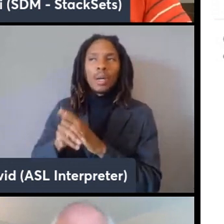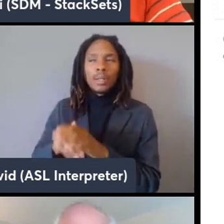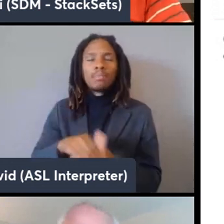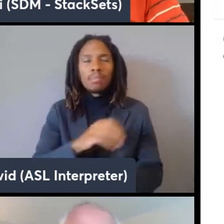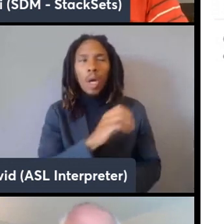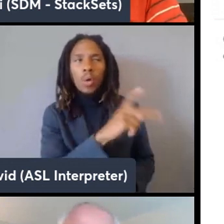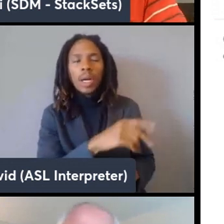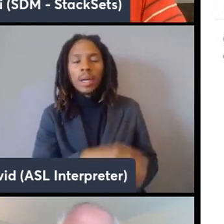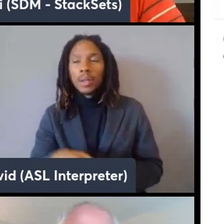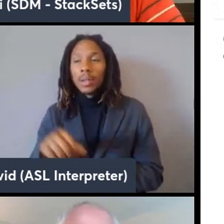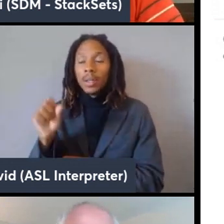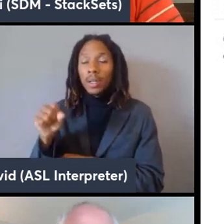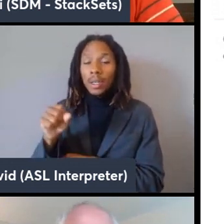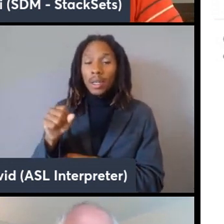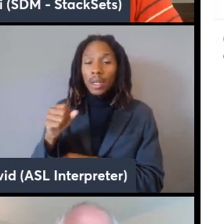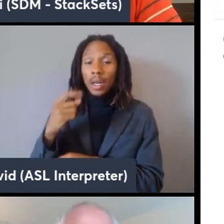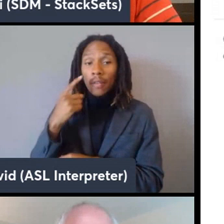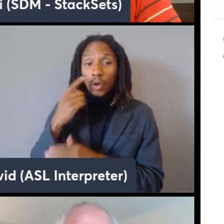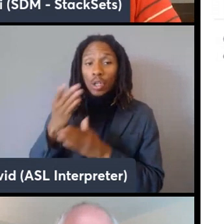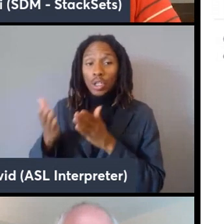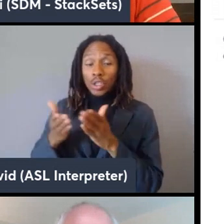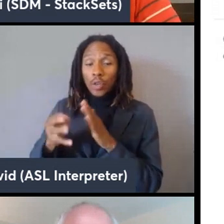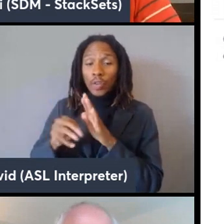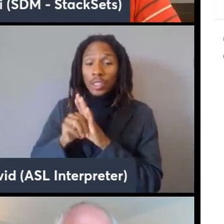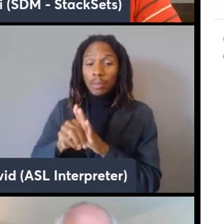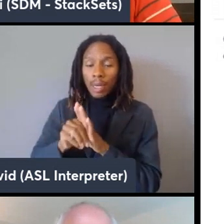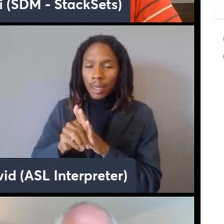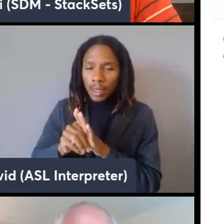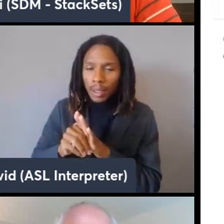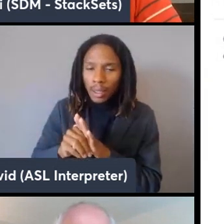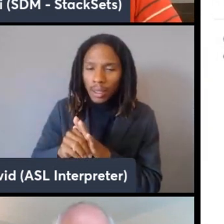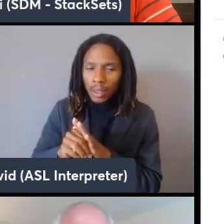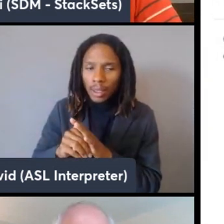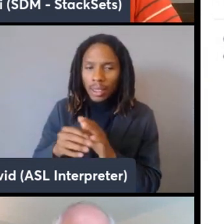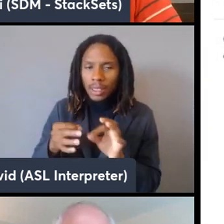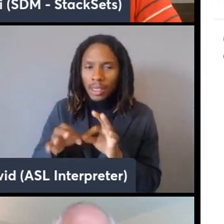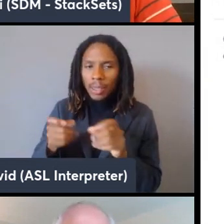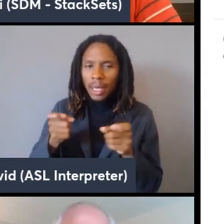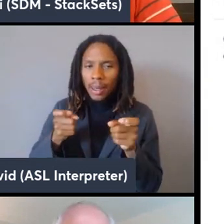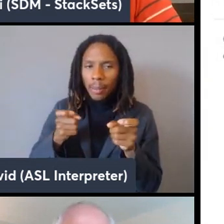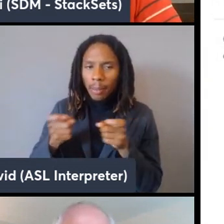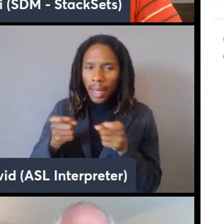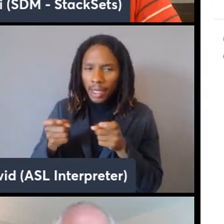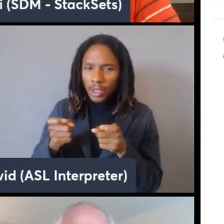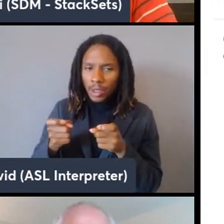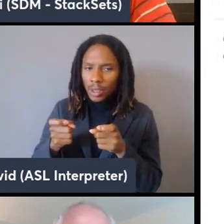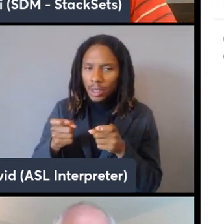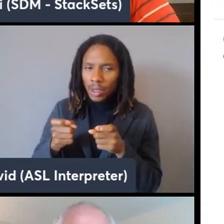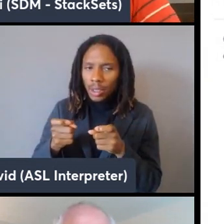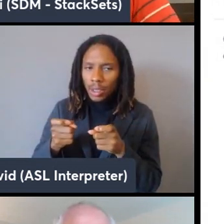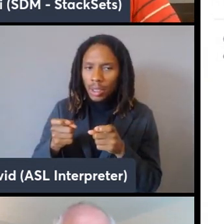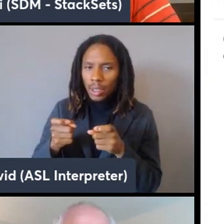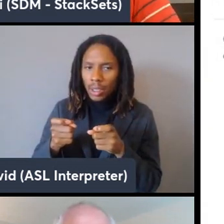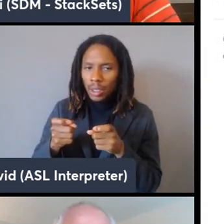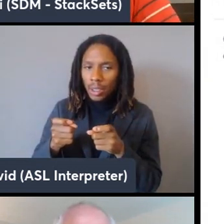Right, so the good thing for service model is that it's so that once your StackSet is integrated